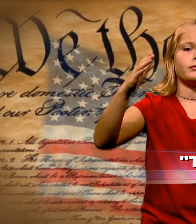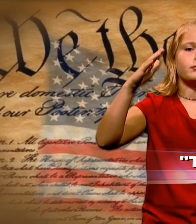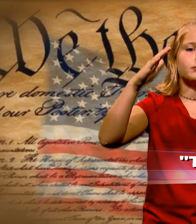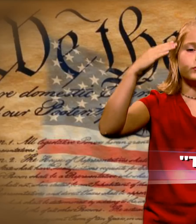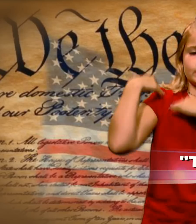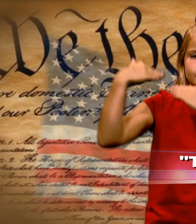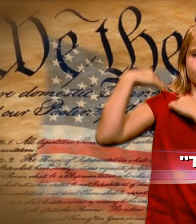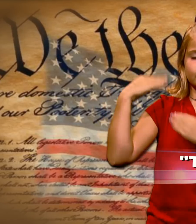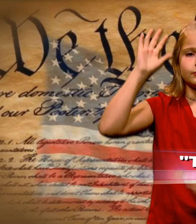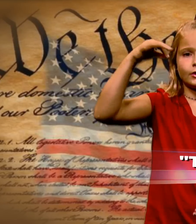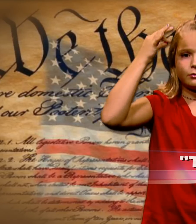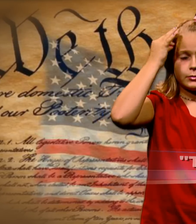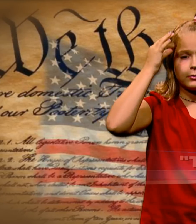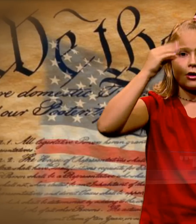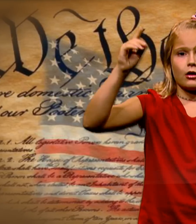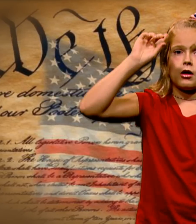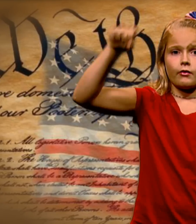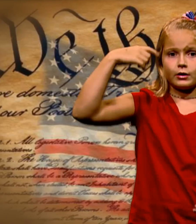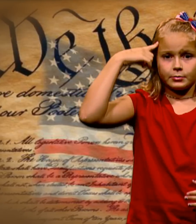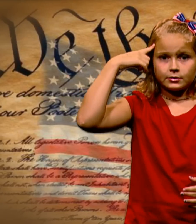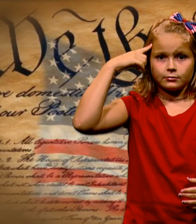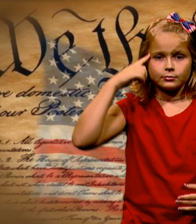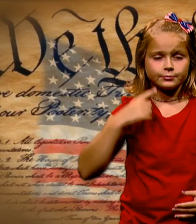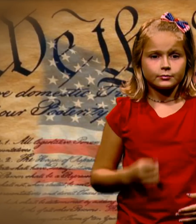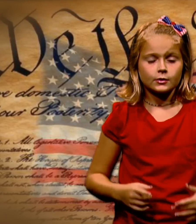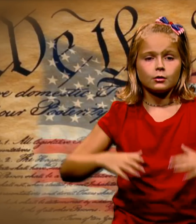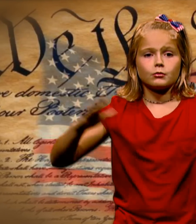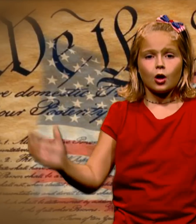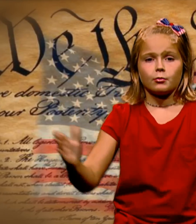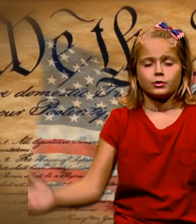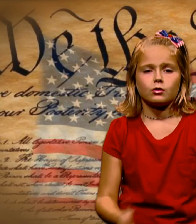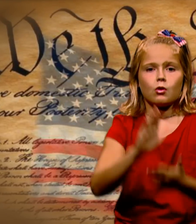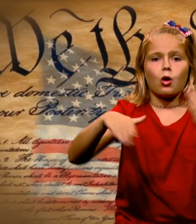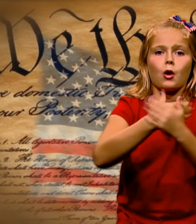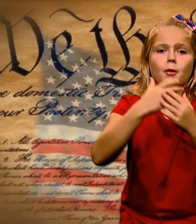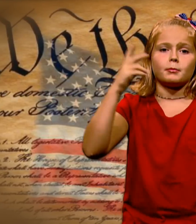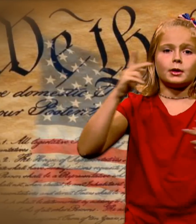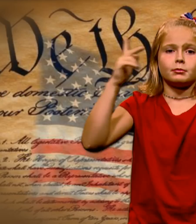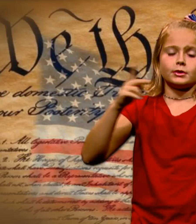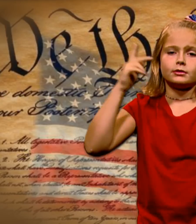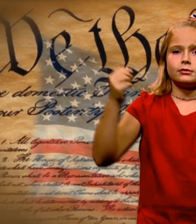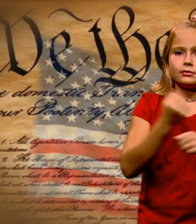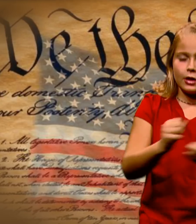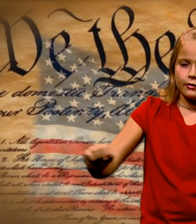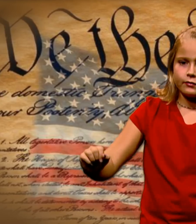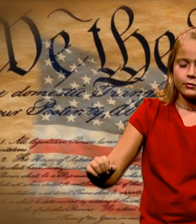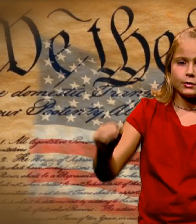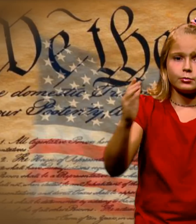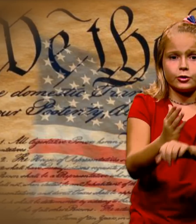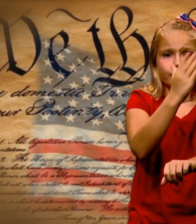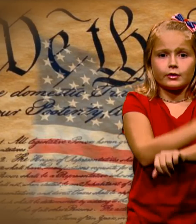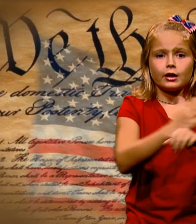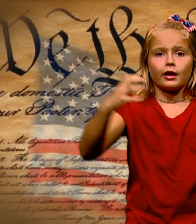domestic tranquility, provide for the common defense, promote the general welfare, and secure the